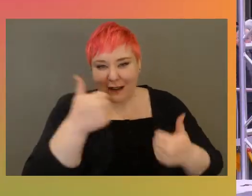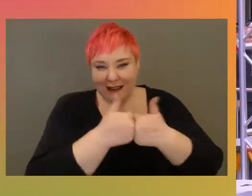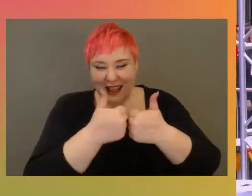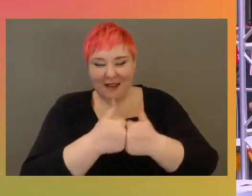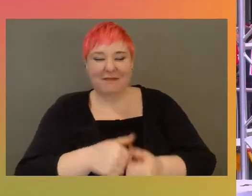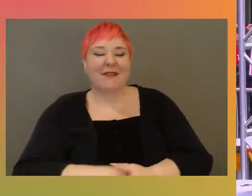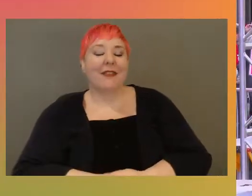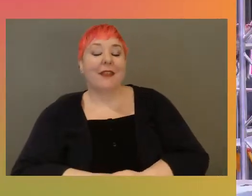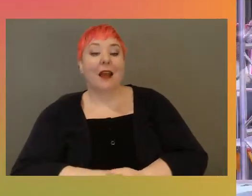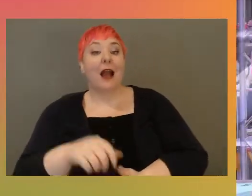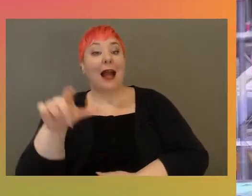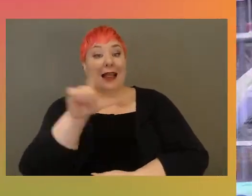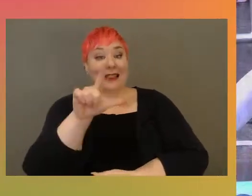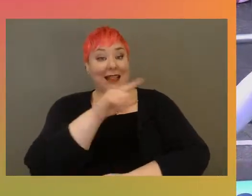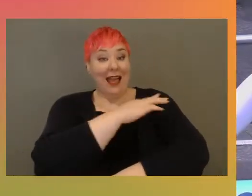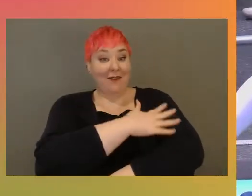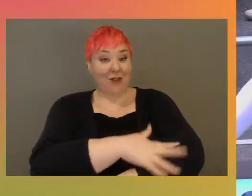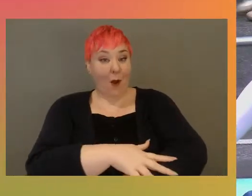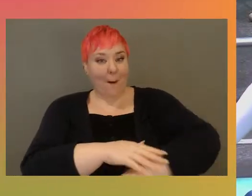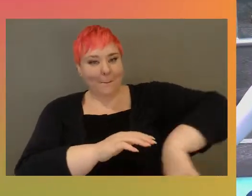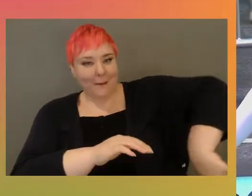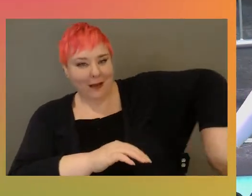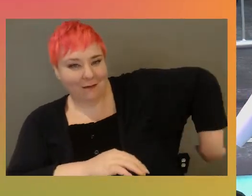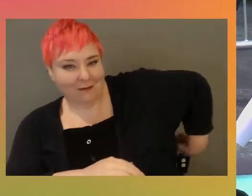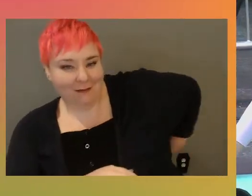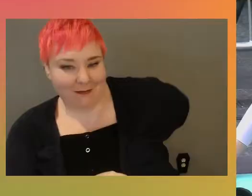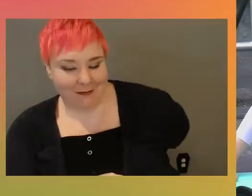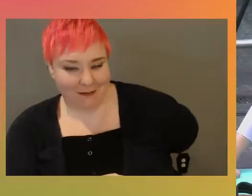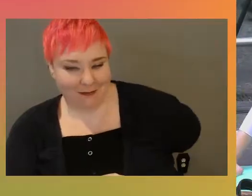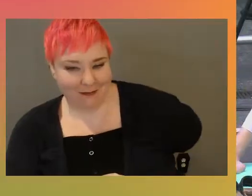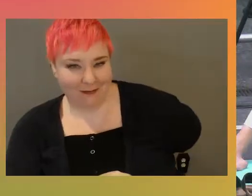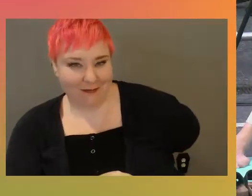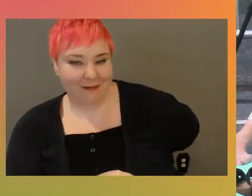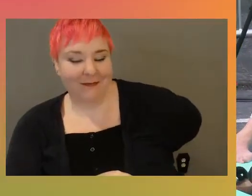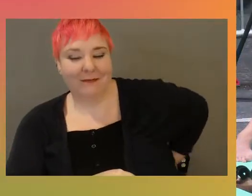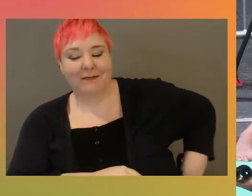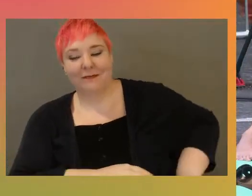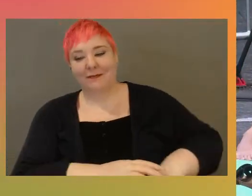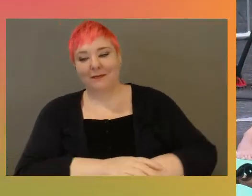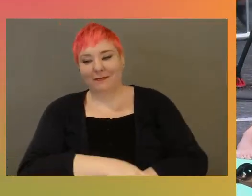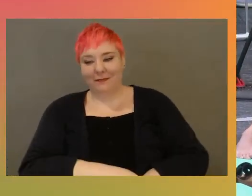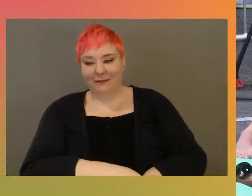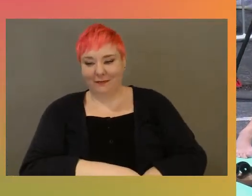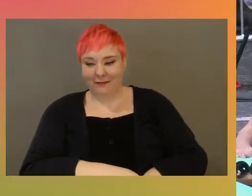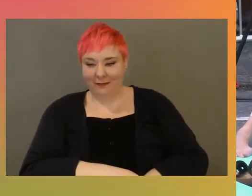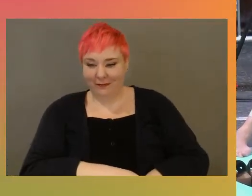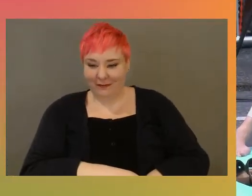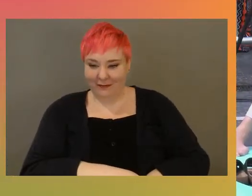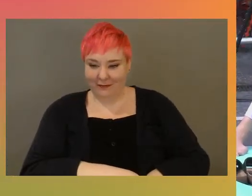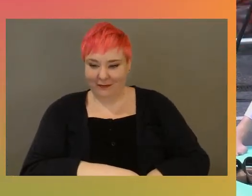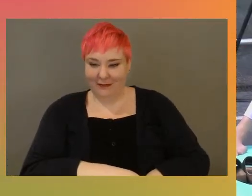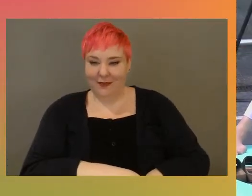OF YOUR LEFT LEG. WE ARE PLAYING TWISTER. RIGHT ARM TO LEFT LEG.